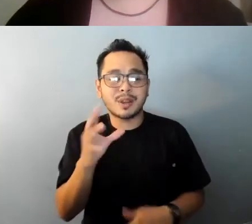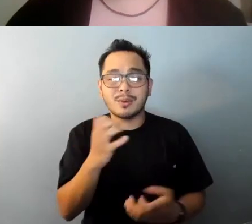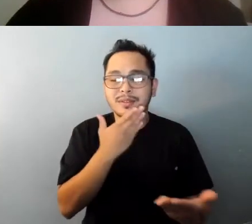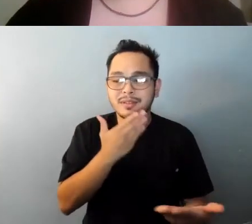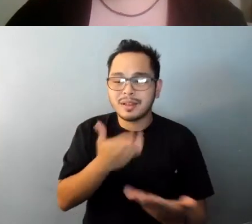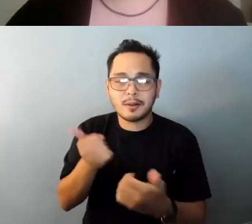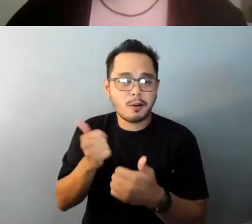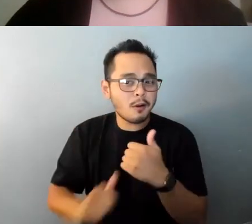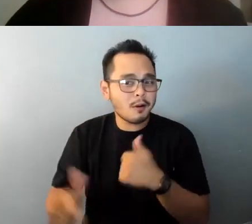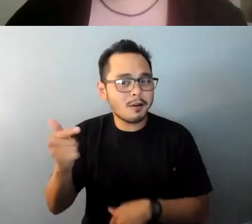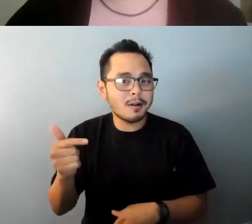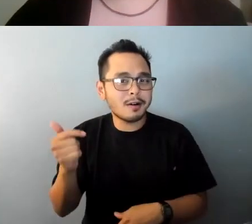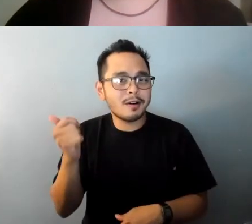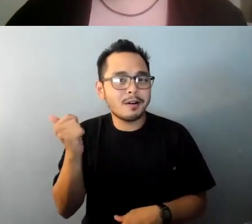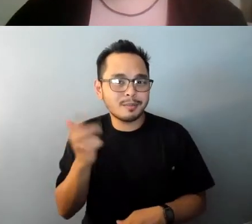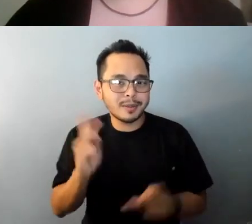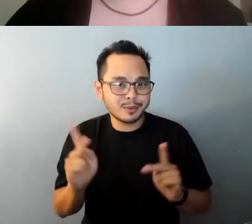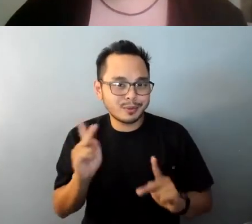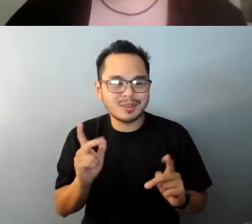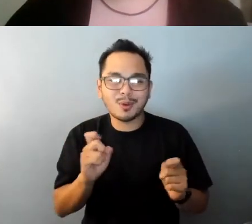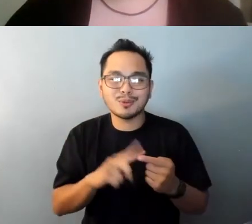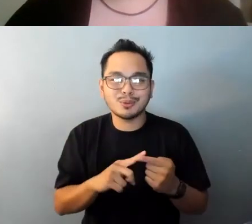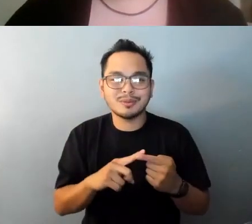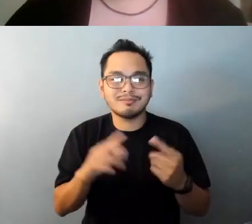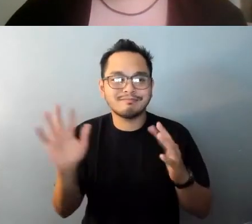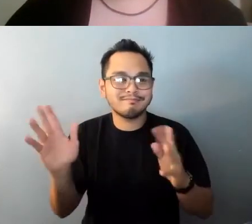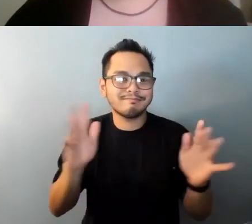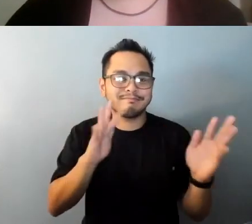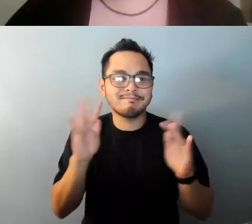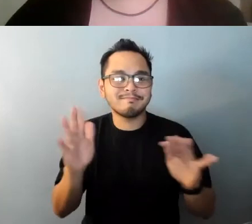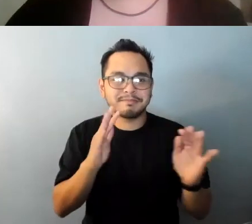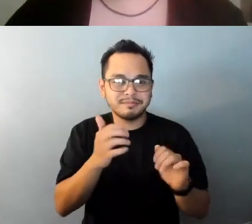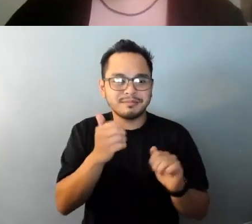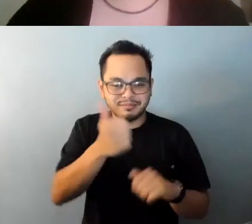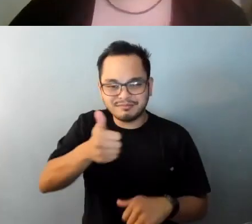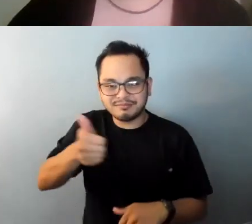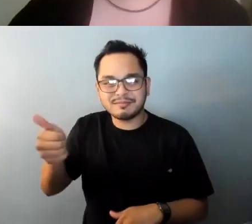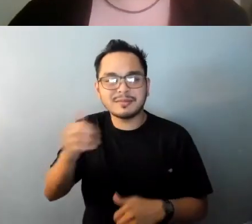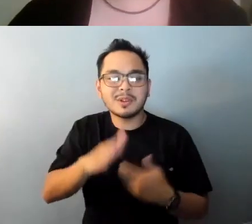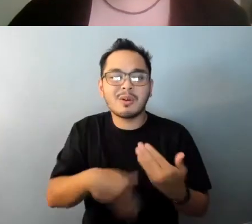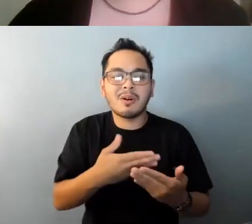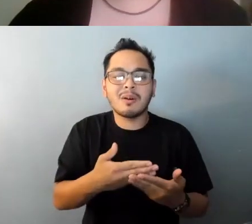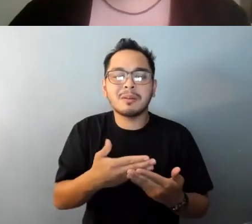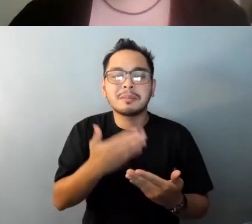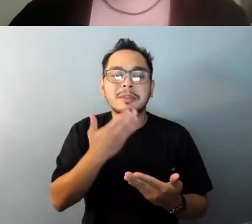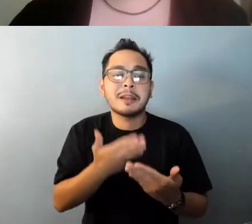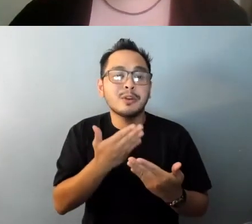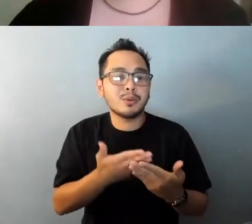I want to call for a sort of virtual round of applause in the chat please, for Nghi and Rebecca.